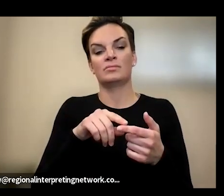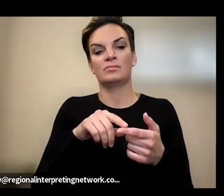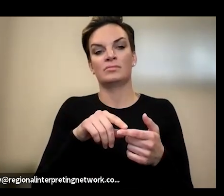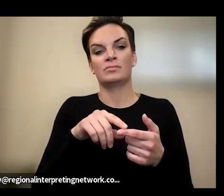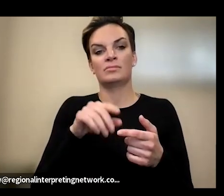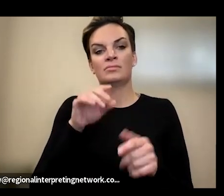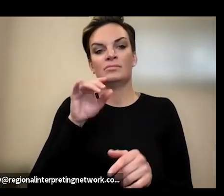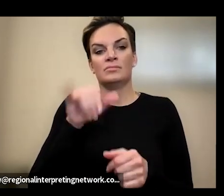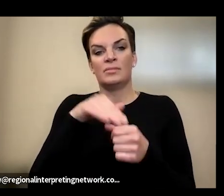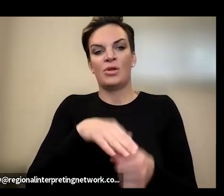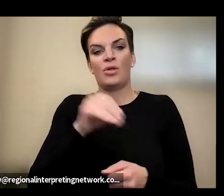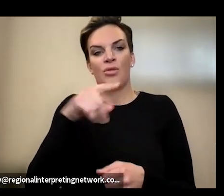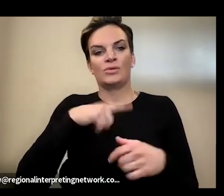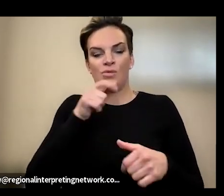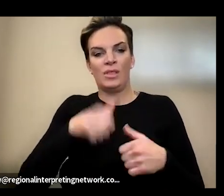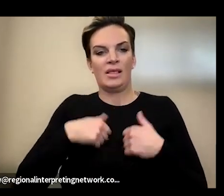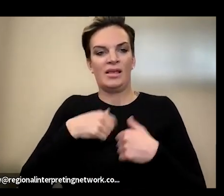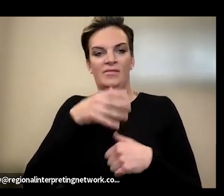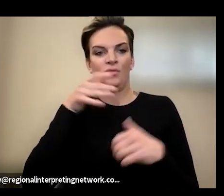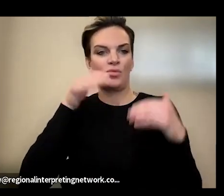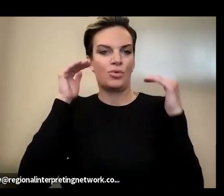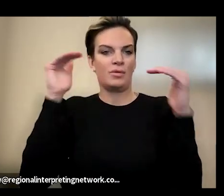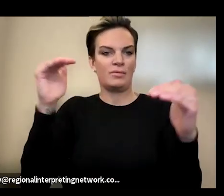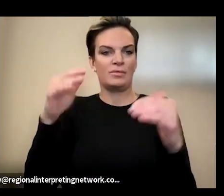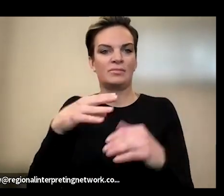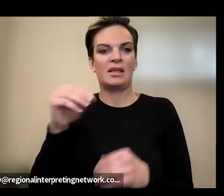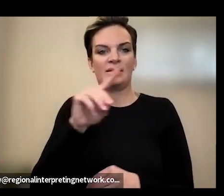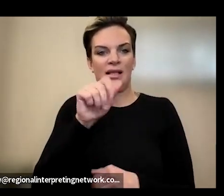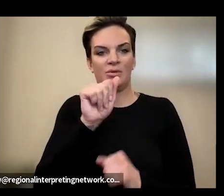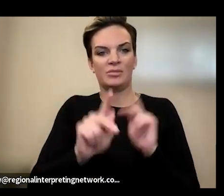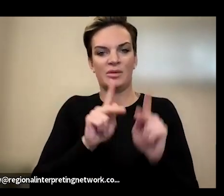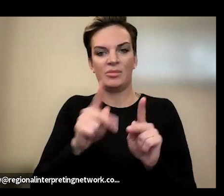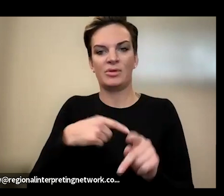research. Currently I - before the webinar even started - I checked the database, there